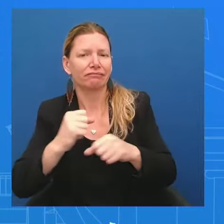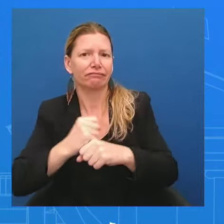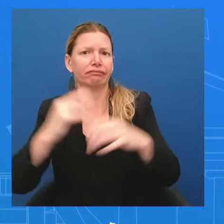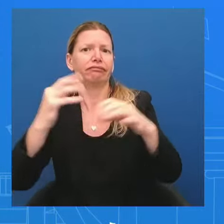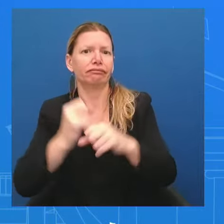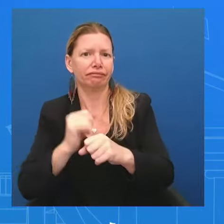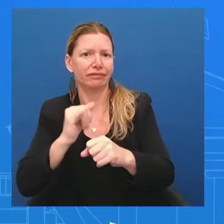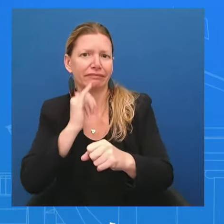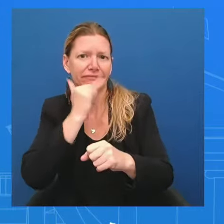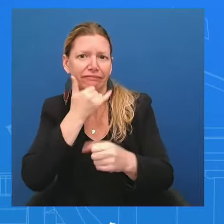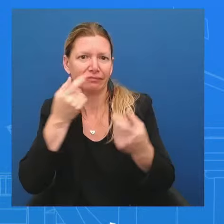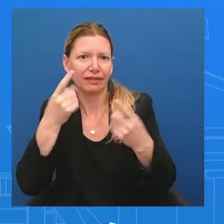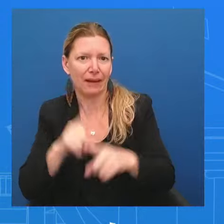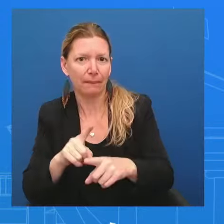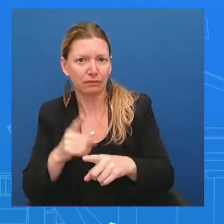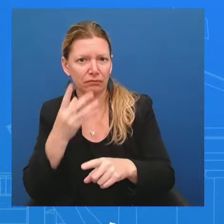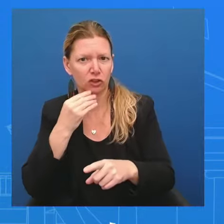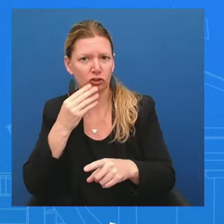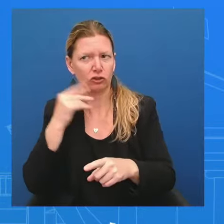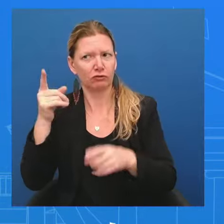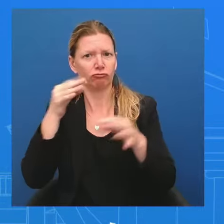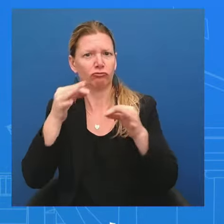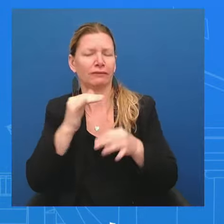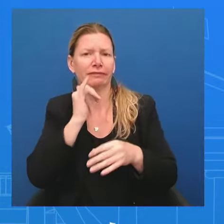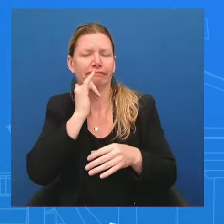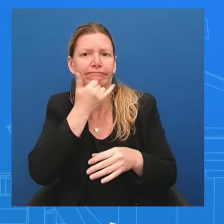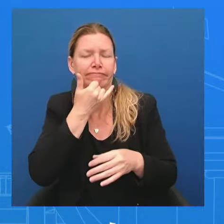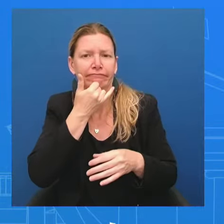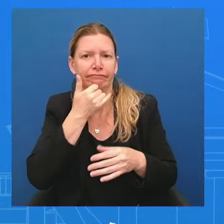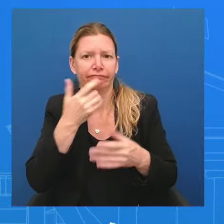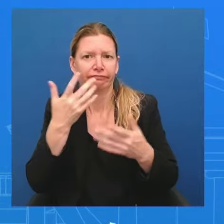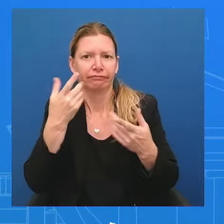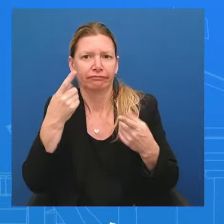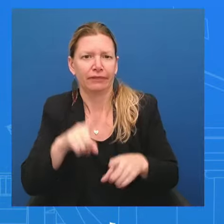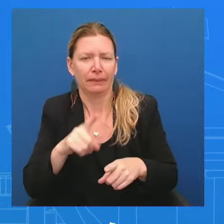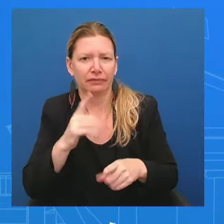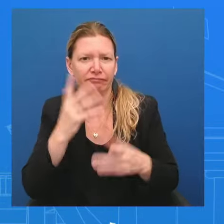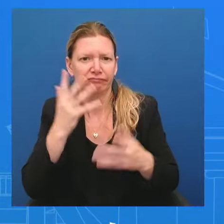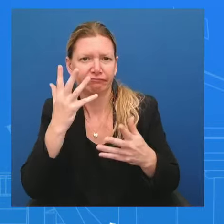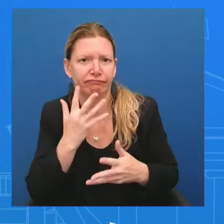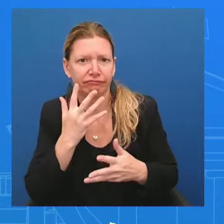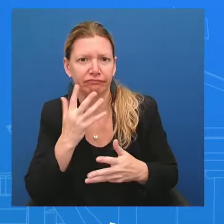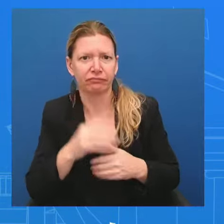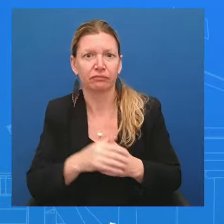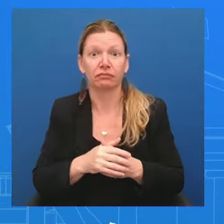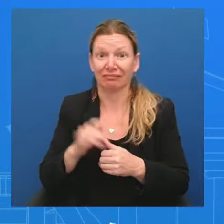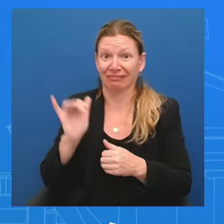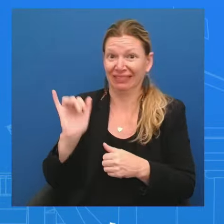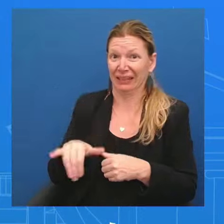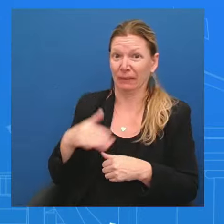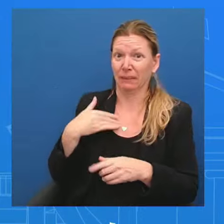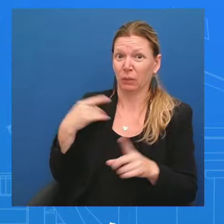Mr. Kirby: As I said in my opening statement, this exactly does speak to the challenge of military operations in a densely populated area.